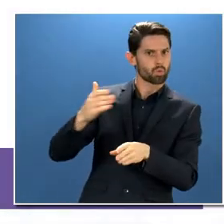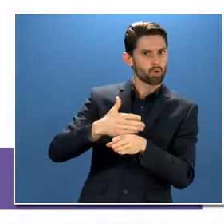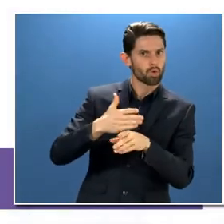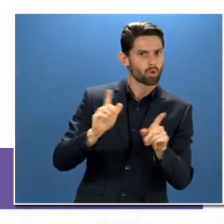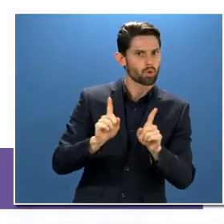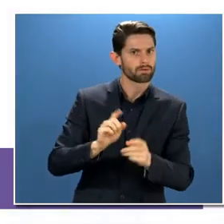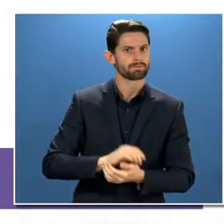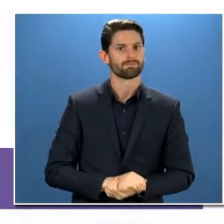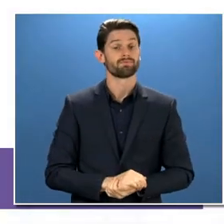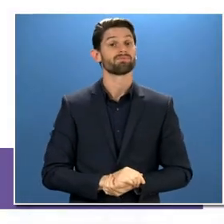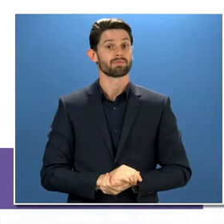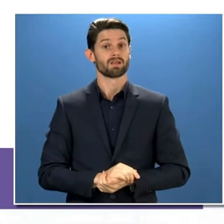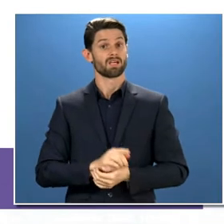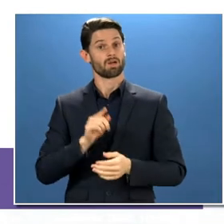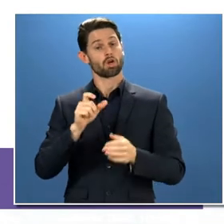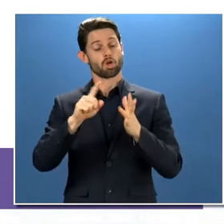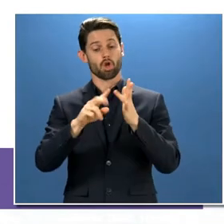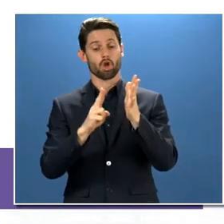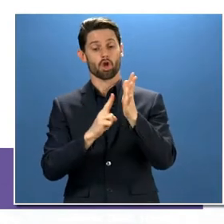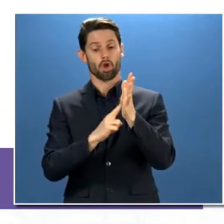The Convention on the Rights of Persons With Disability